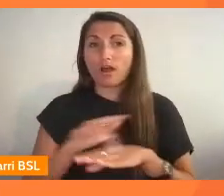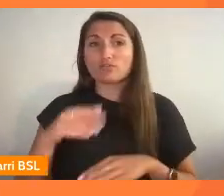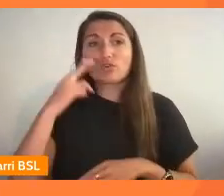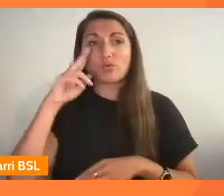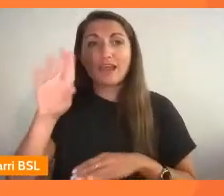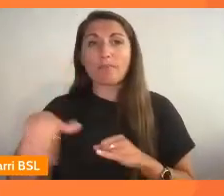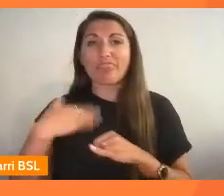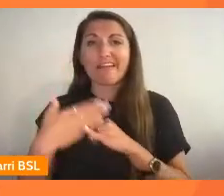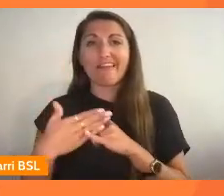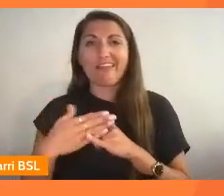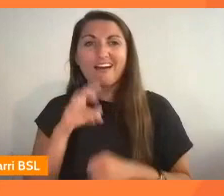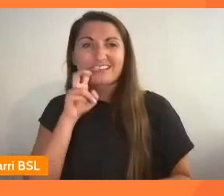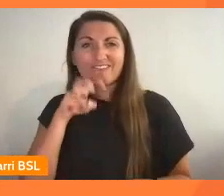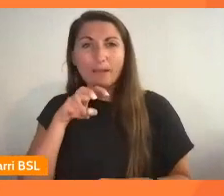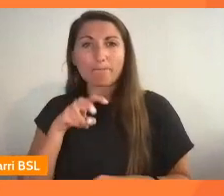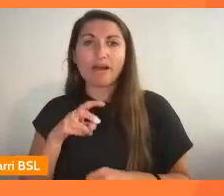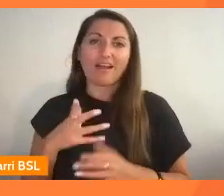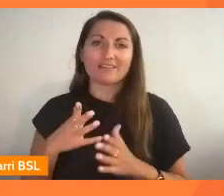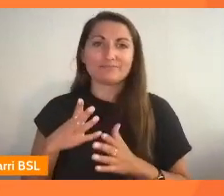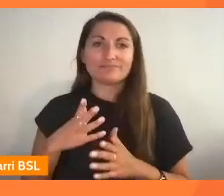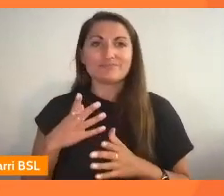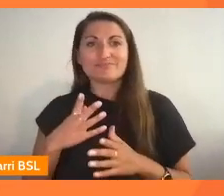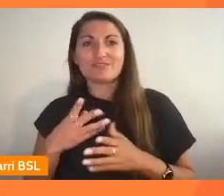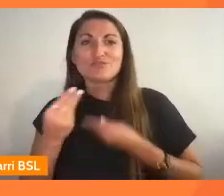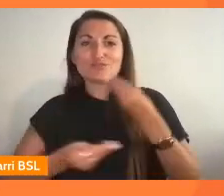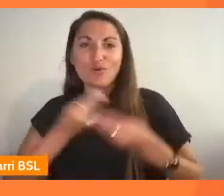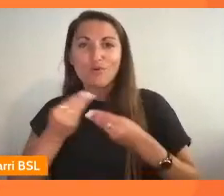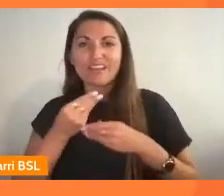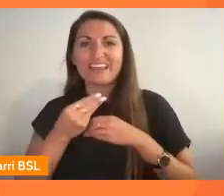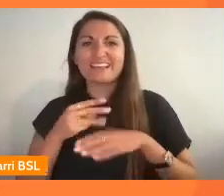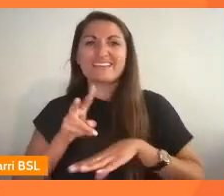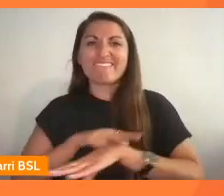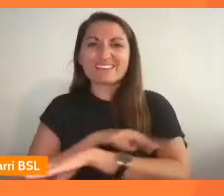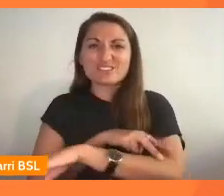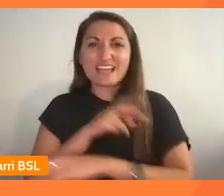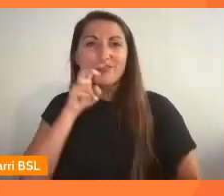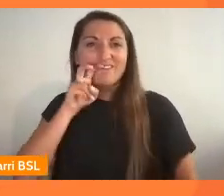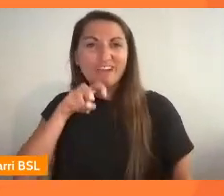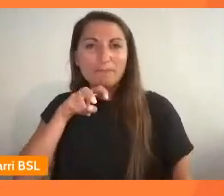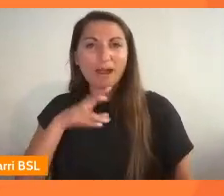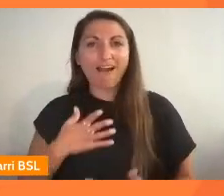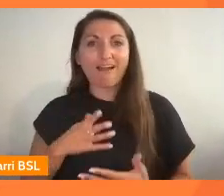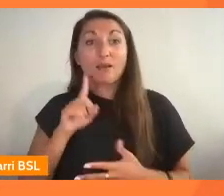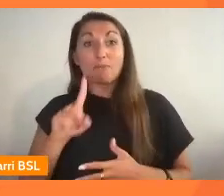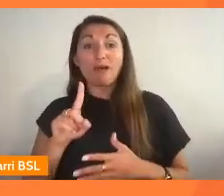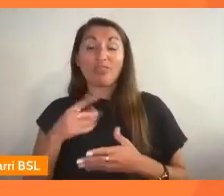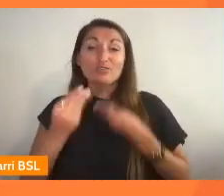it's about a vegetarian vampire. It's very much never judge a book by its cover, a family show,